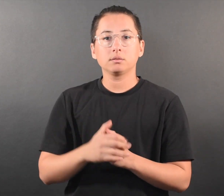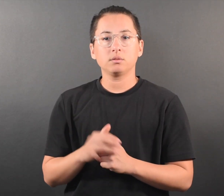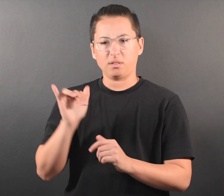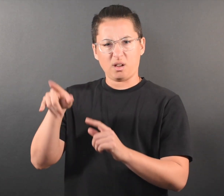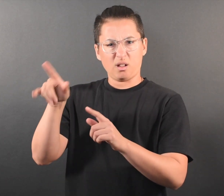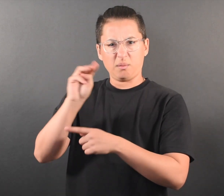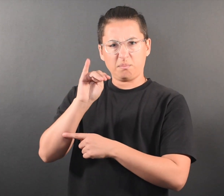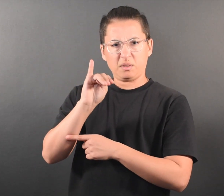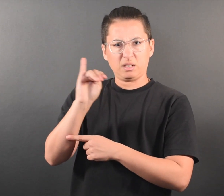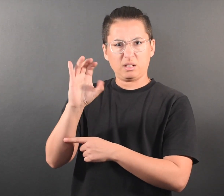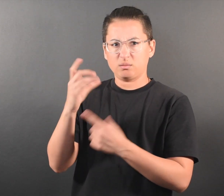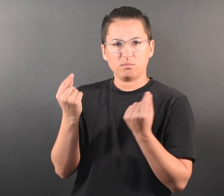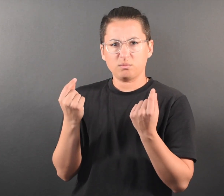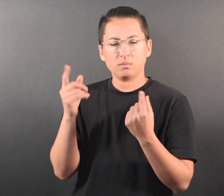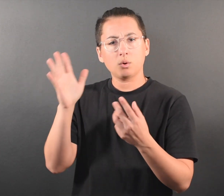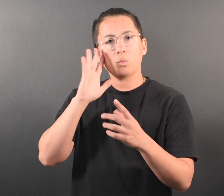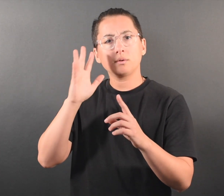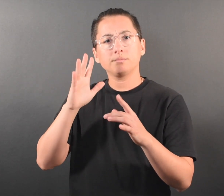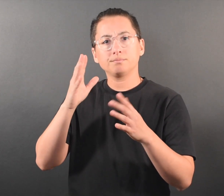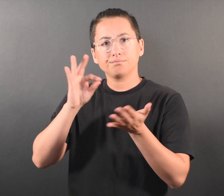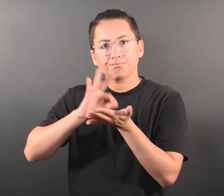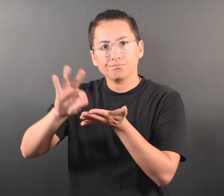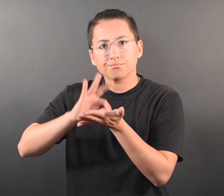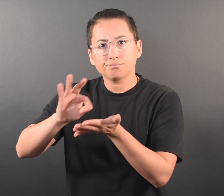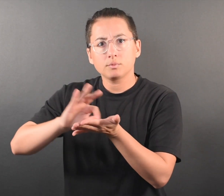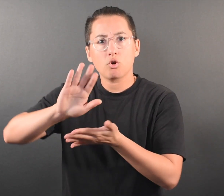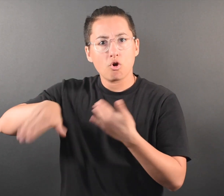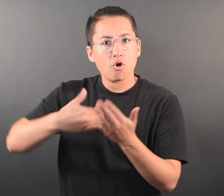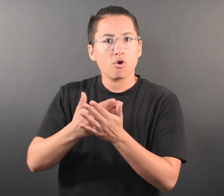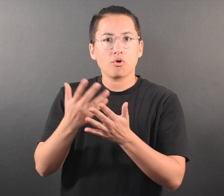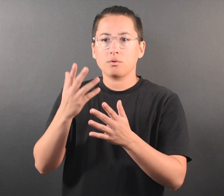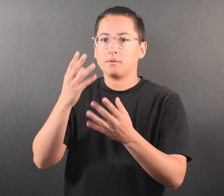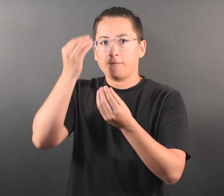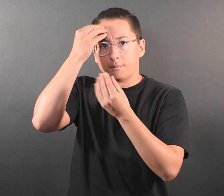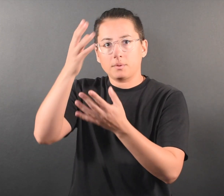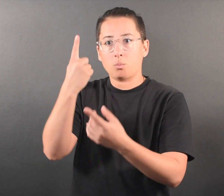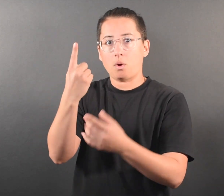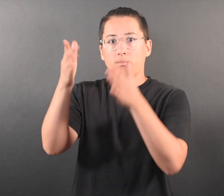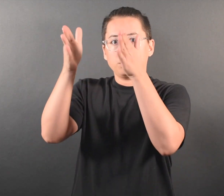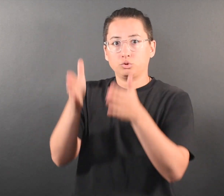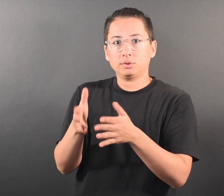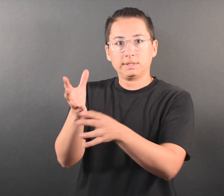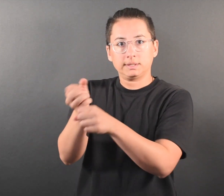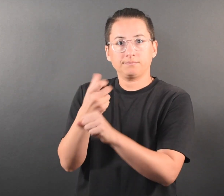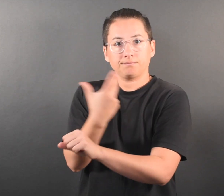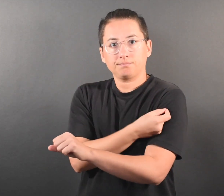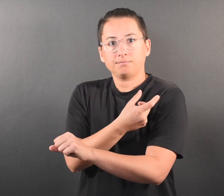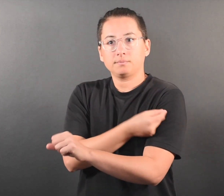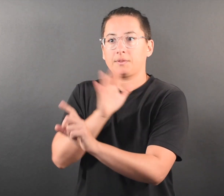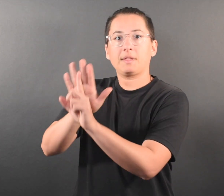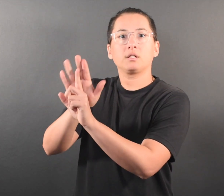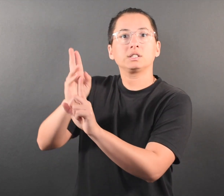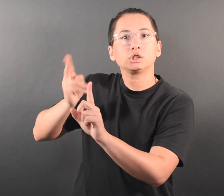(MIIC). MIIC keeps track of someone's vaccination history and makes sure they